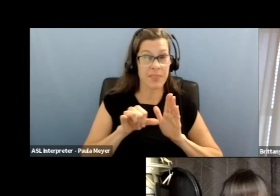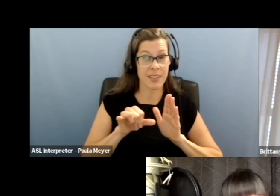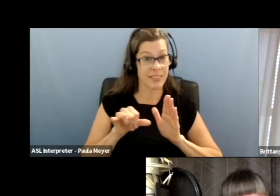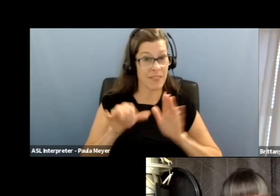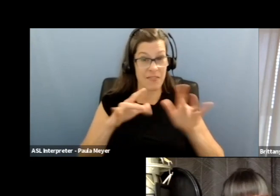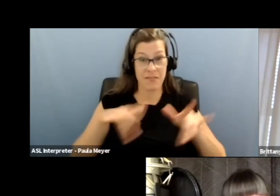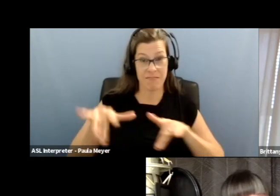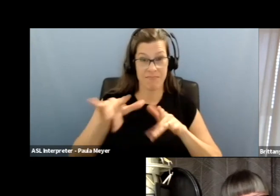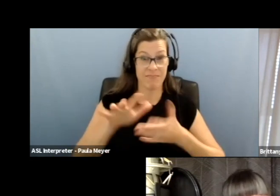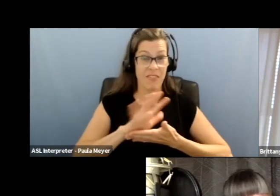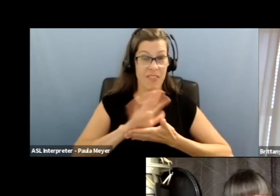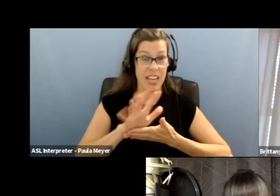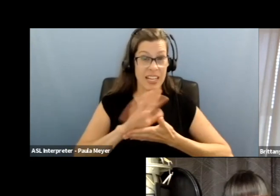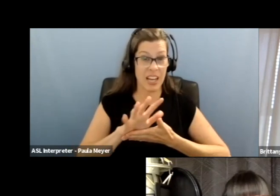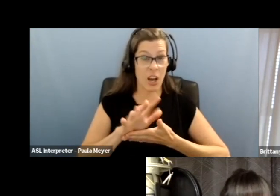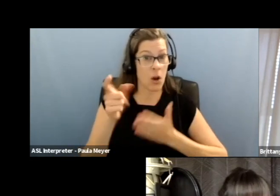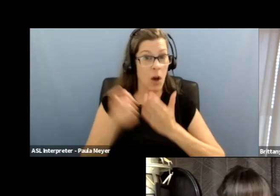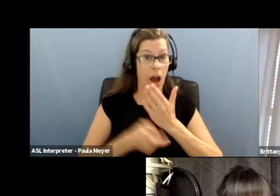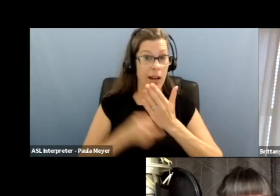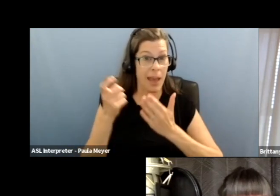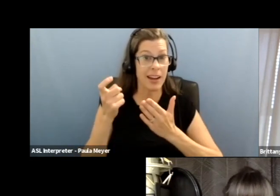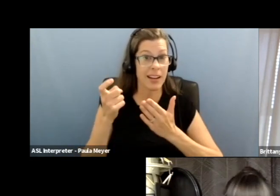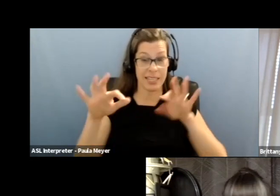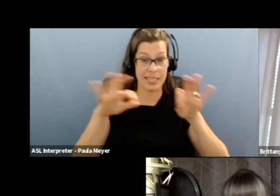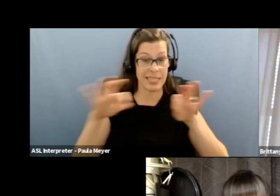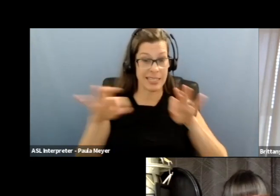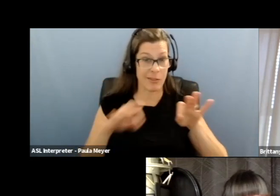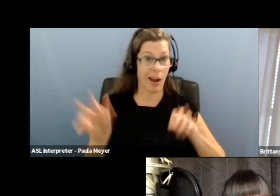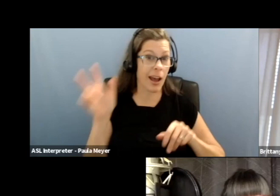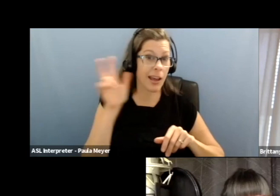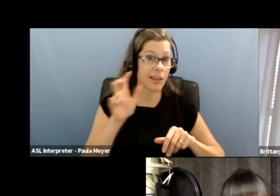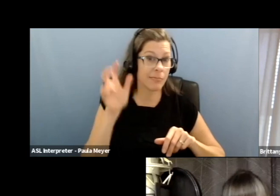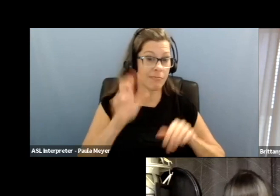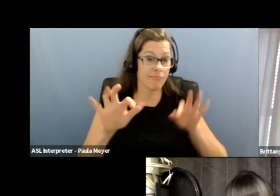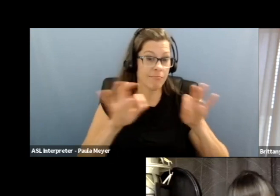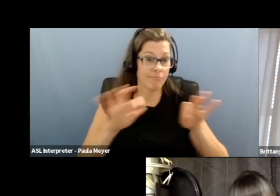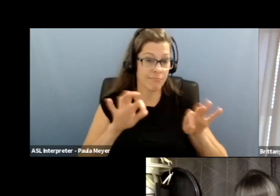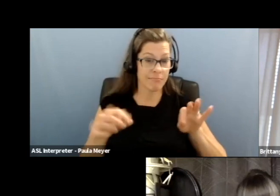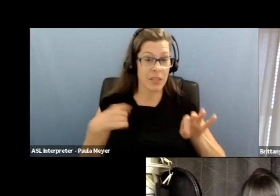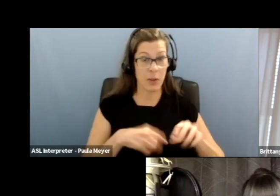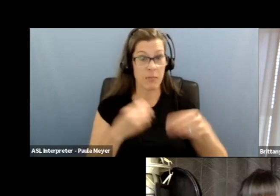the event is already going to be audio described because we've provided our descriptions at the beginning before we speak.